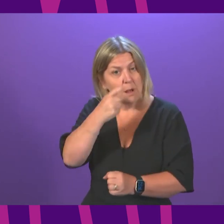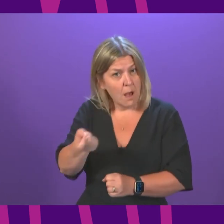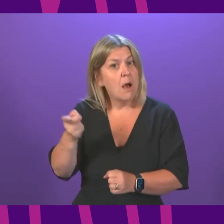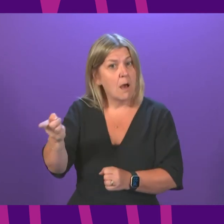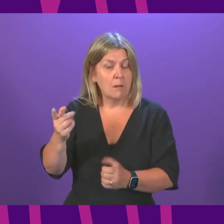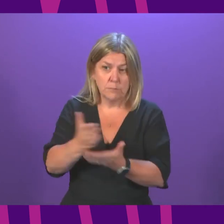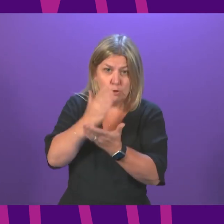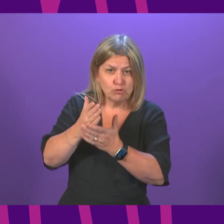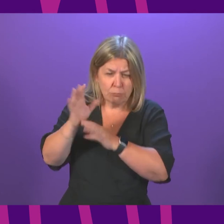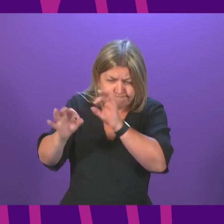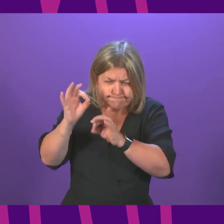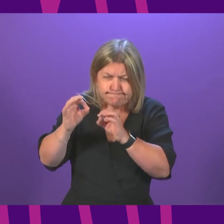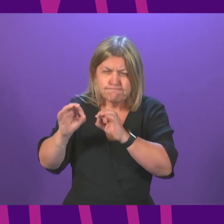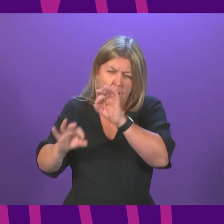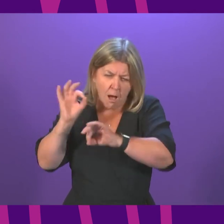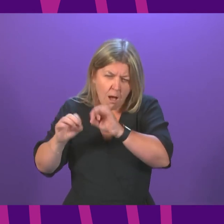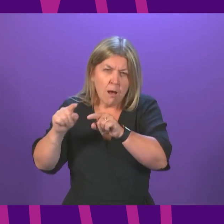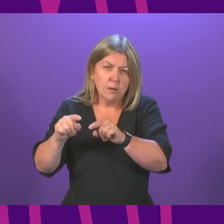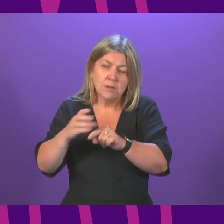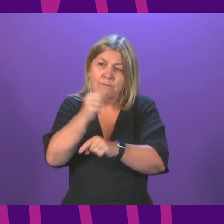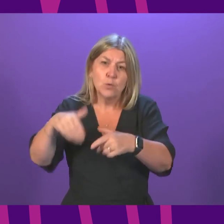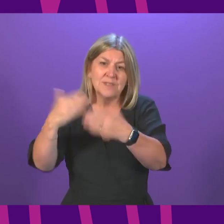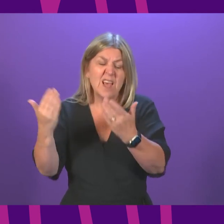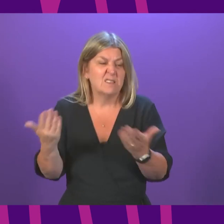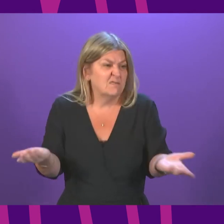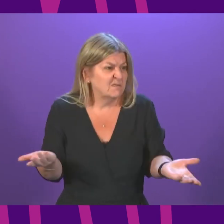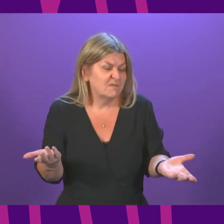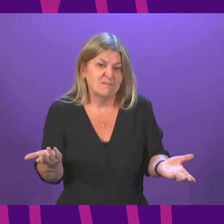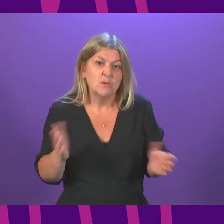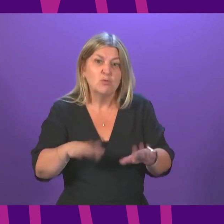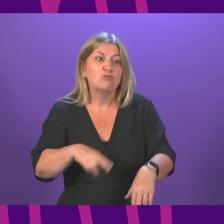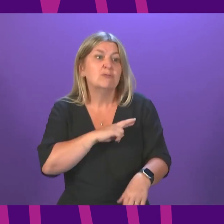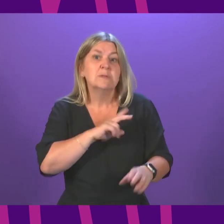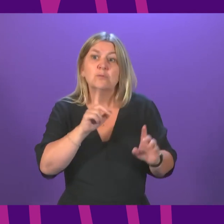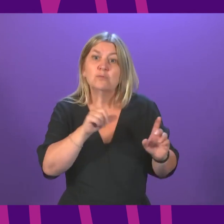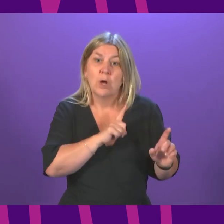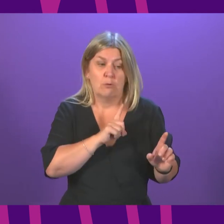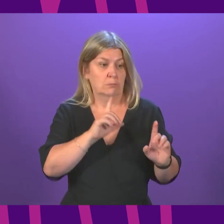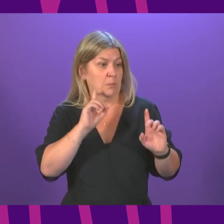we protect those who rent their homes and I hope that Parliament will get an opportunity